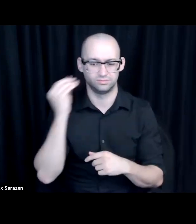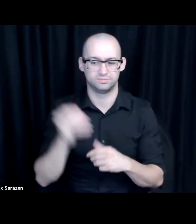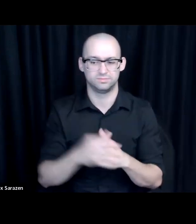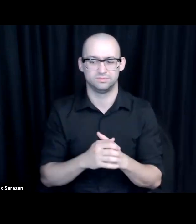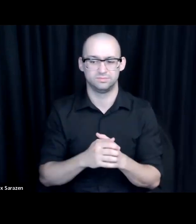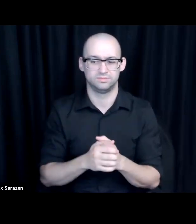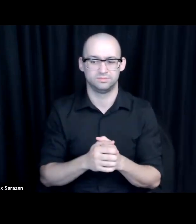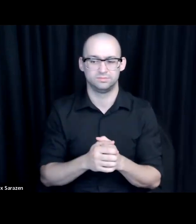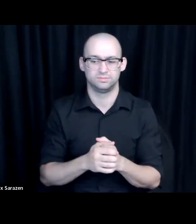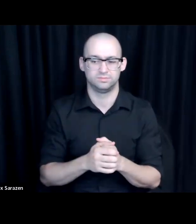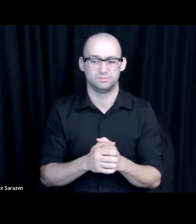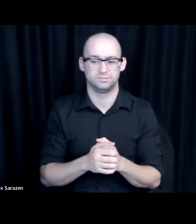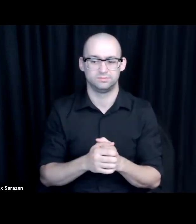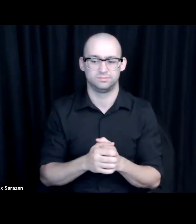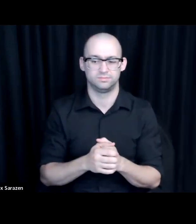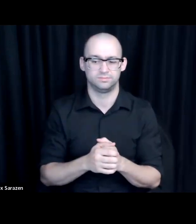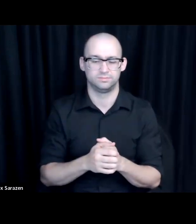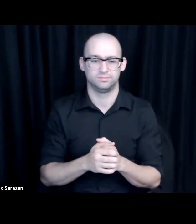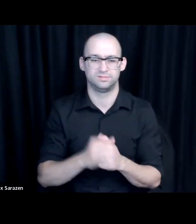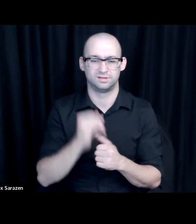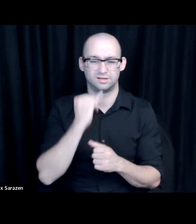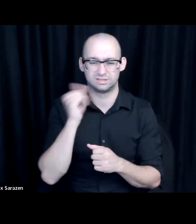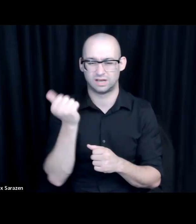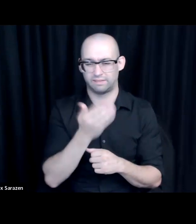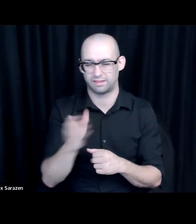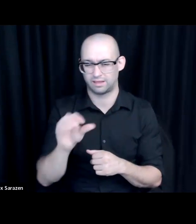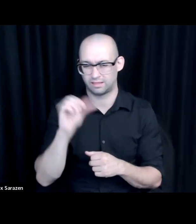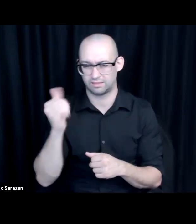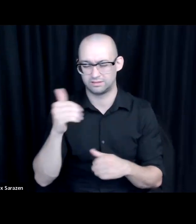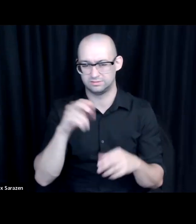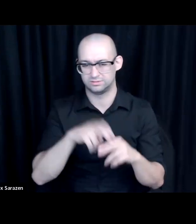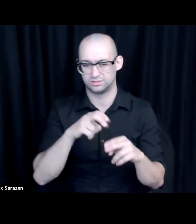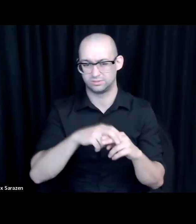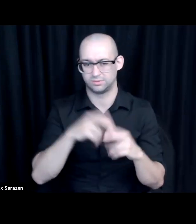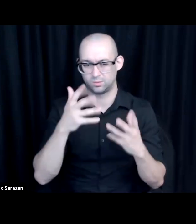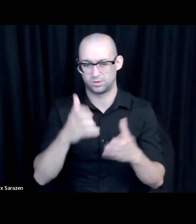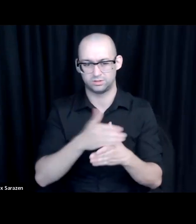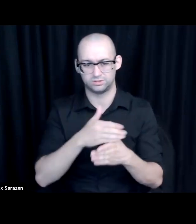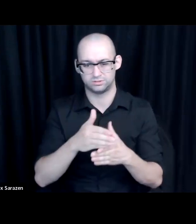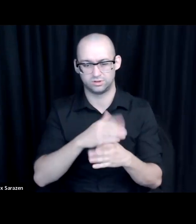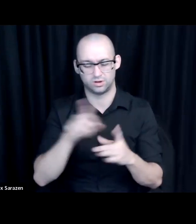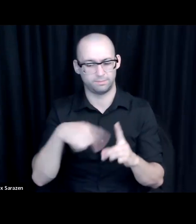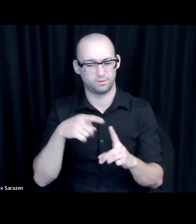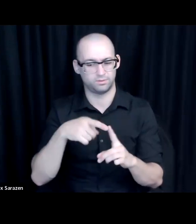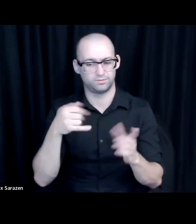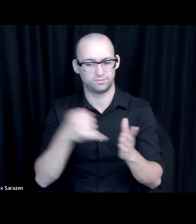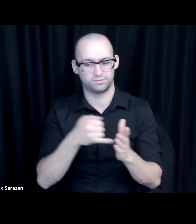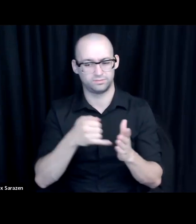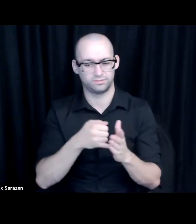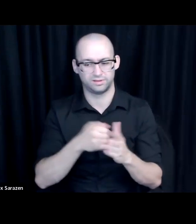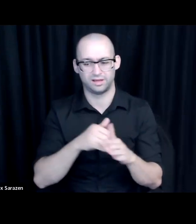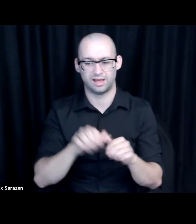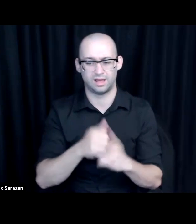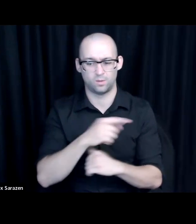is there anything else, Chairman, that you wanted to share about? How you guys are looking forward,